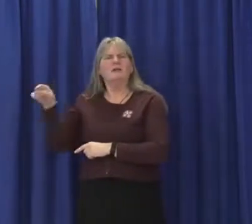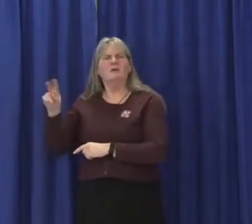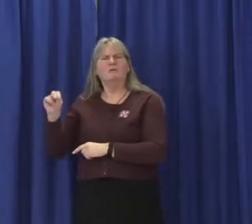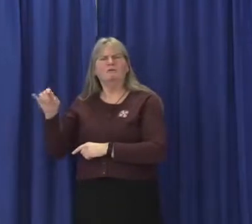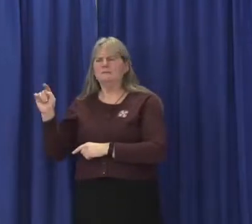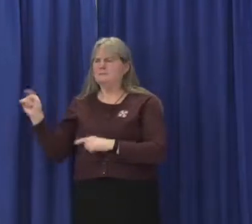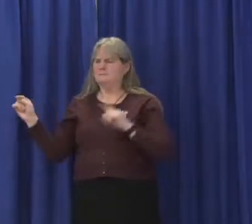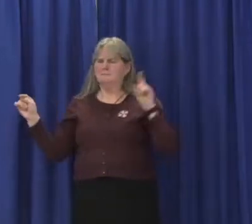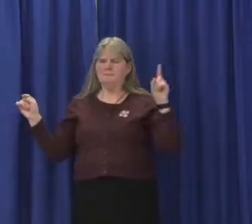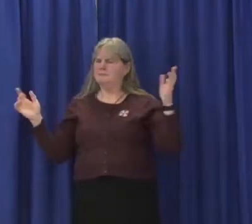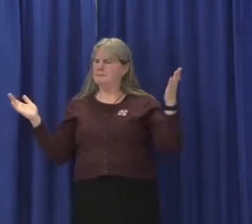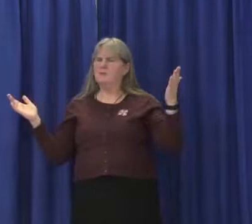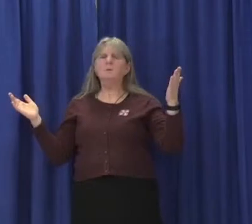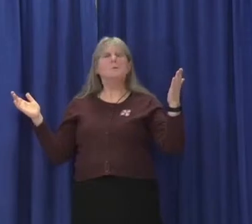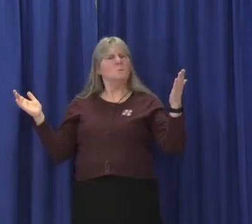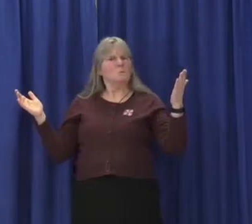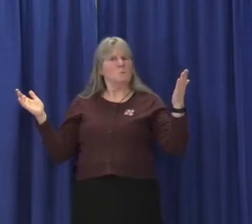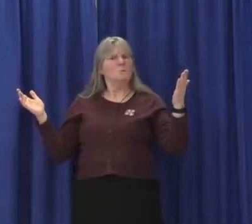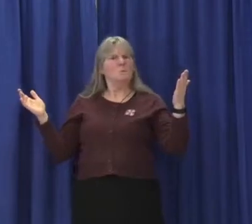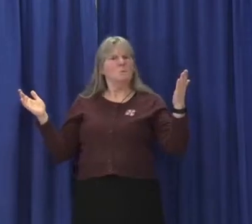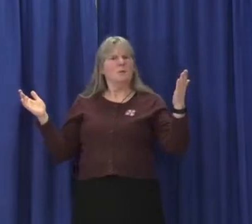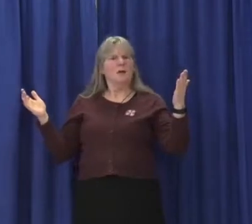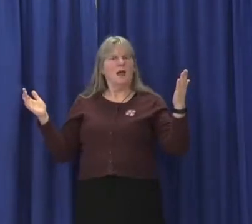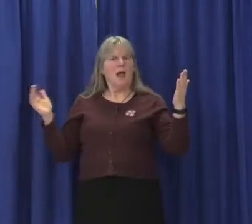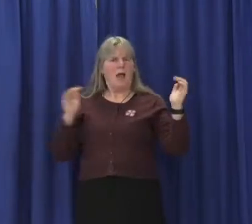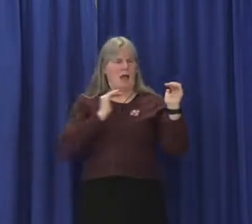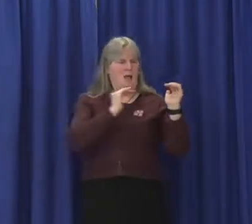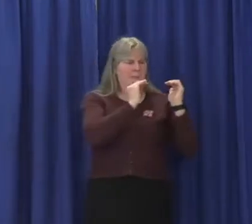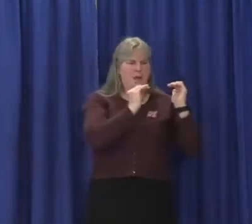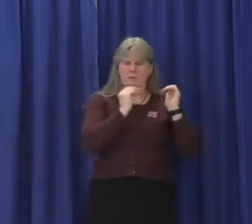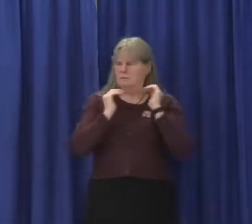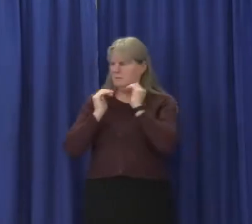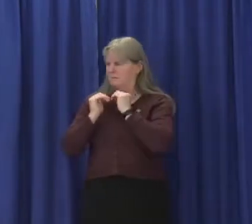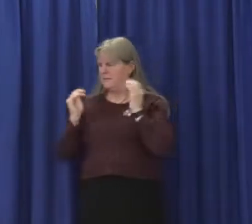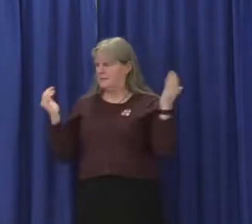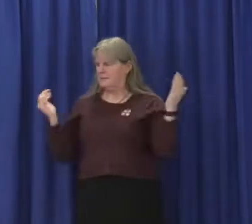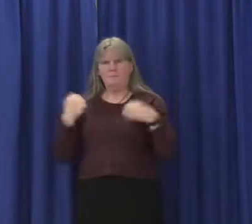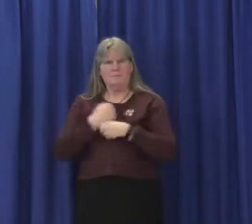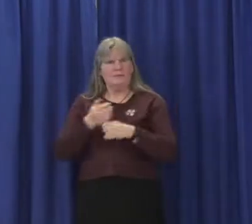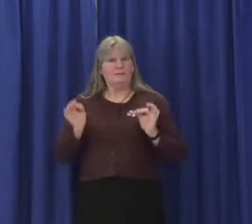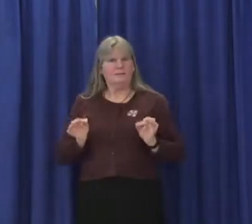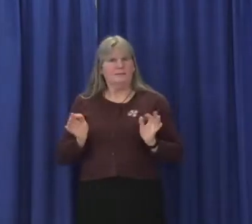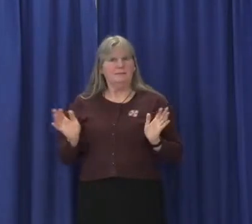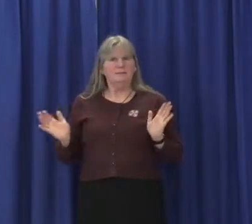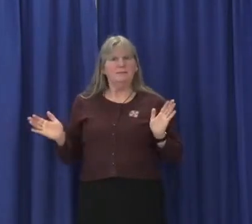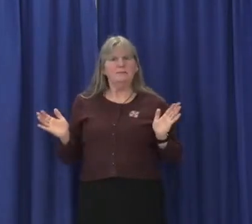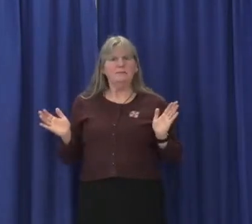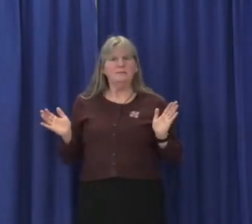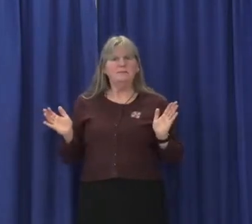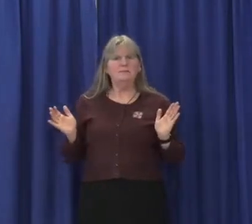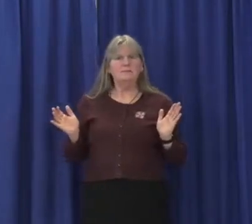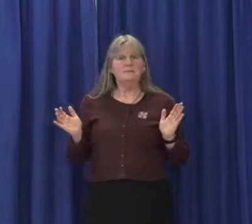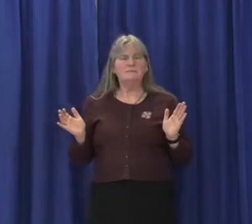have a balance when it comes to that, you know, the focusing in